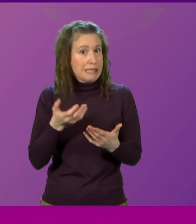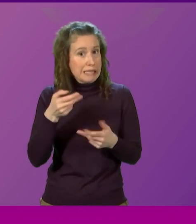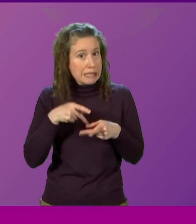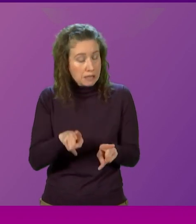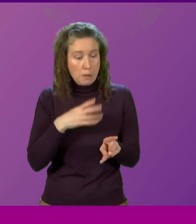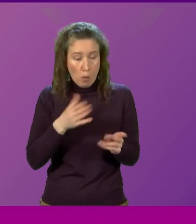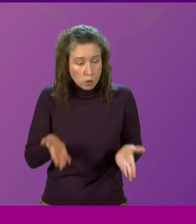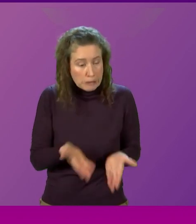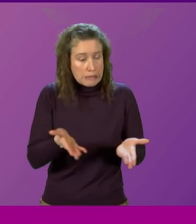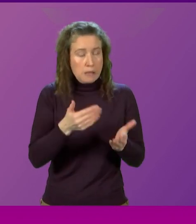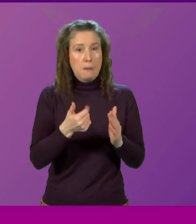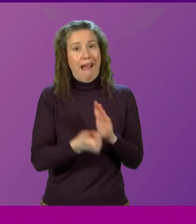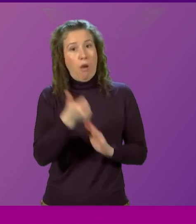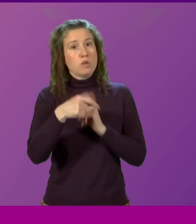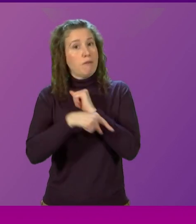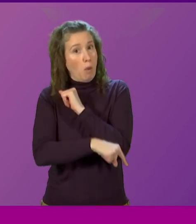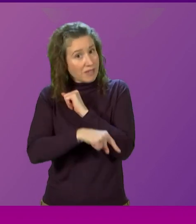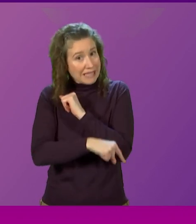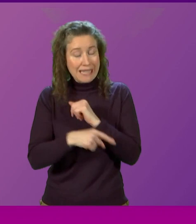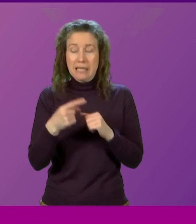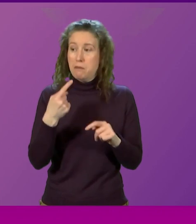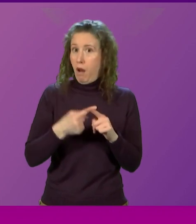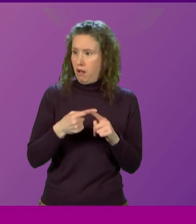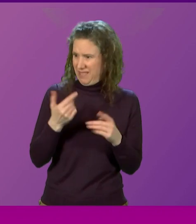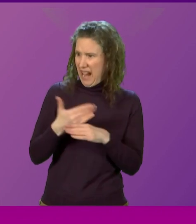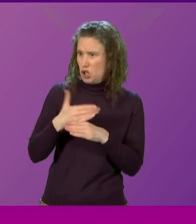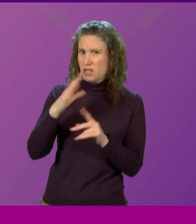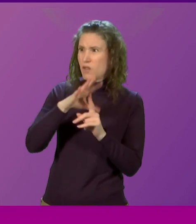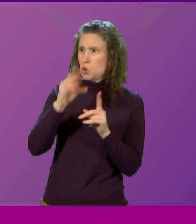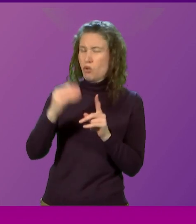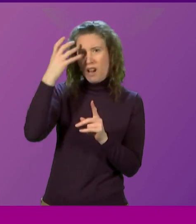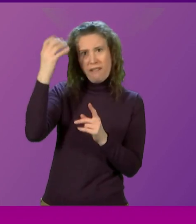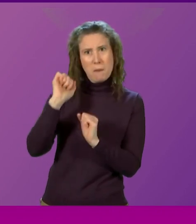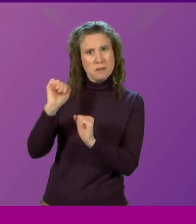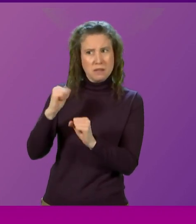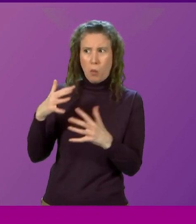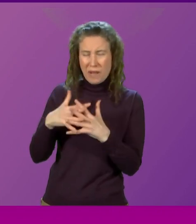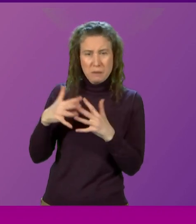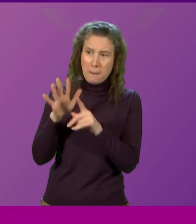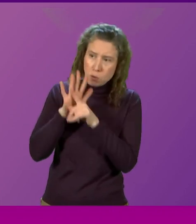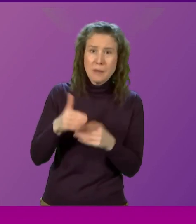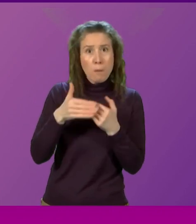of poverty and to mitigate the actions of a Tory Government at Westminster that is pushing so many more people into poverty.